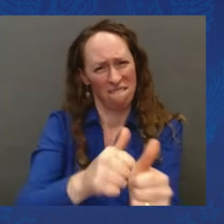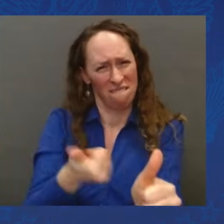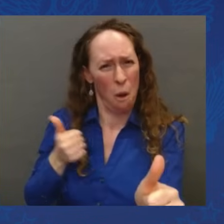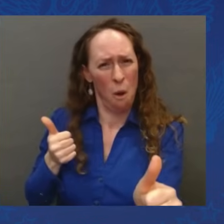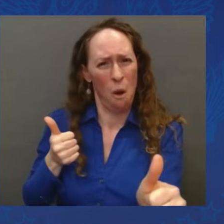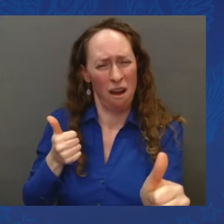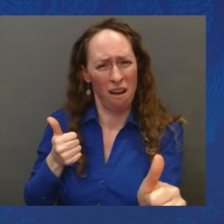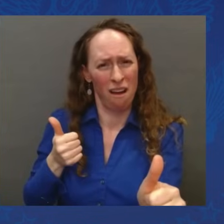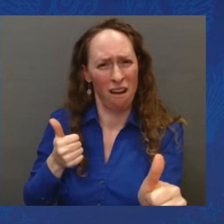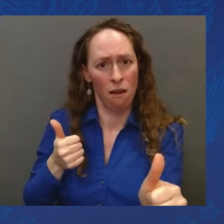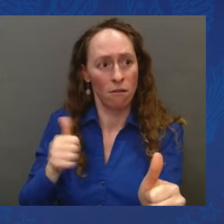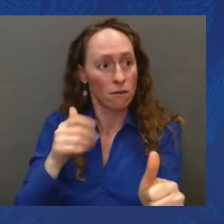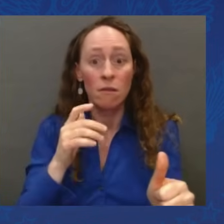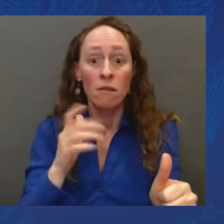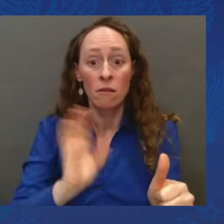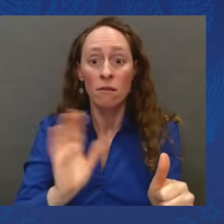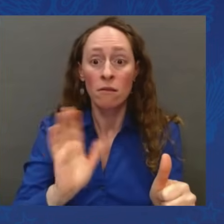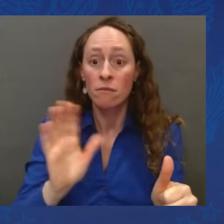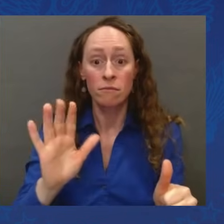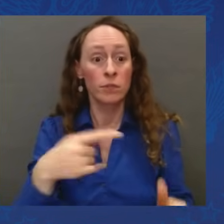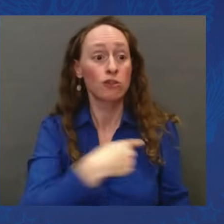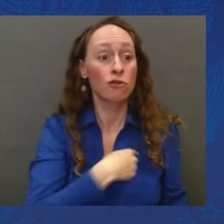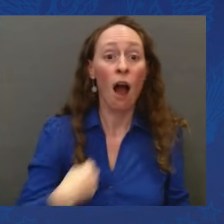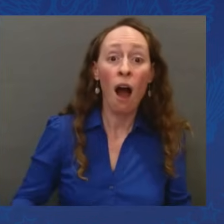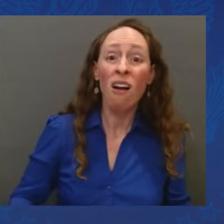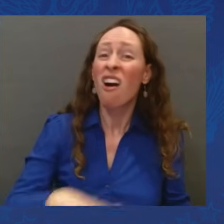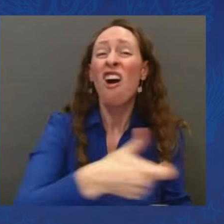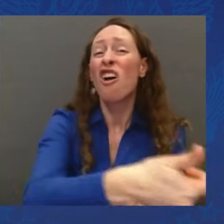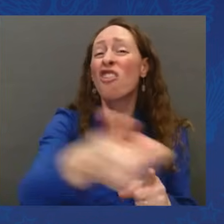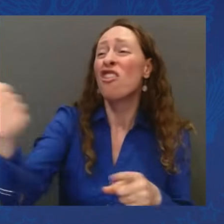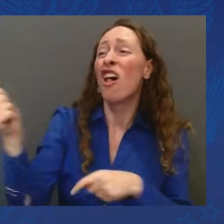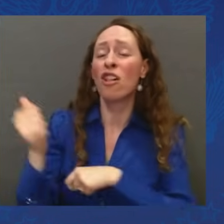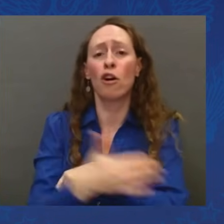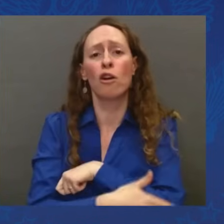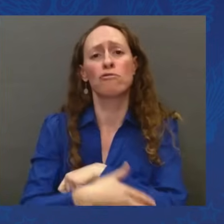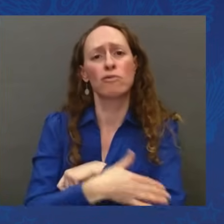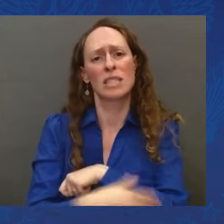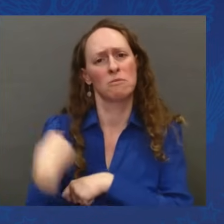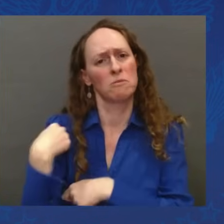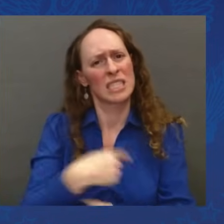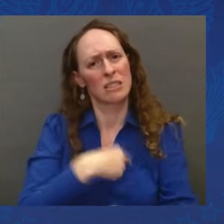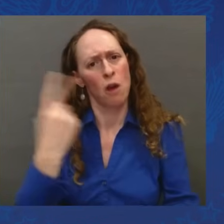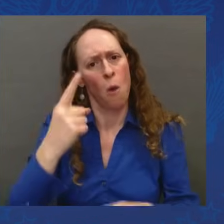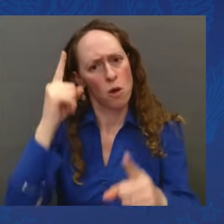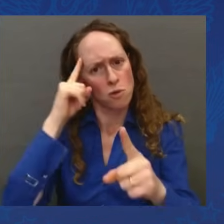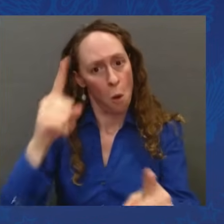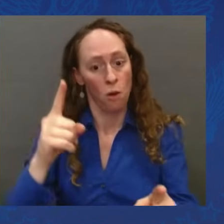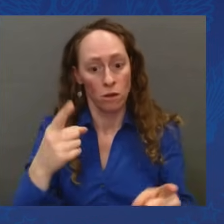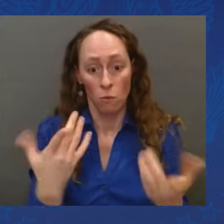And so, I think we made real progress there as well. And thirdly, we're going to get our experts